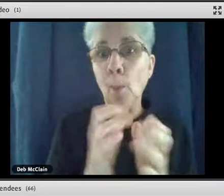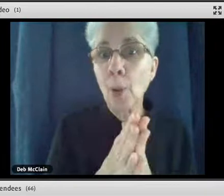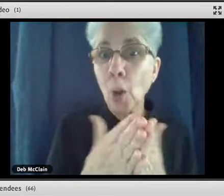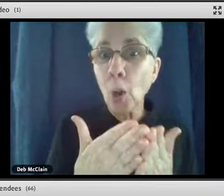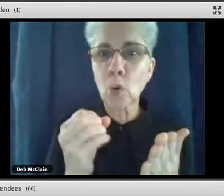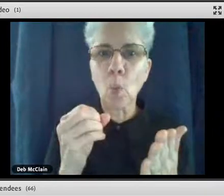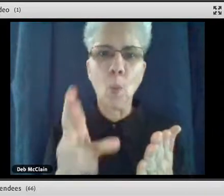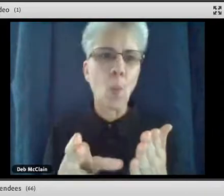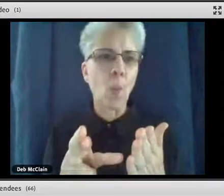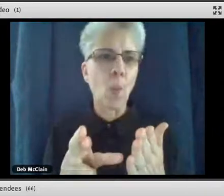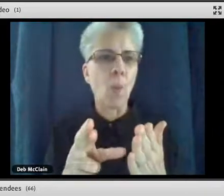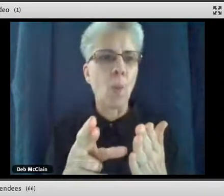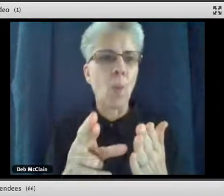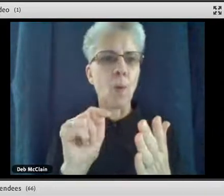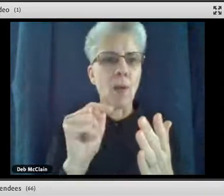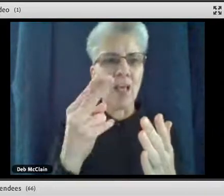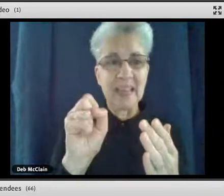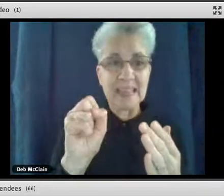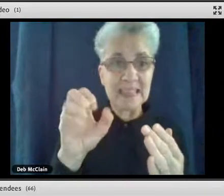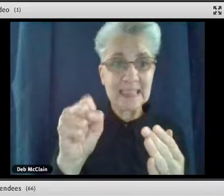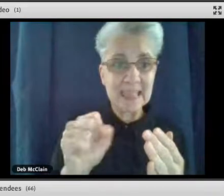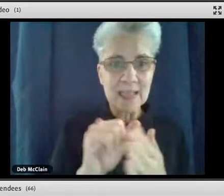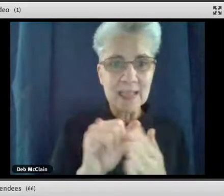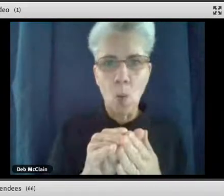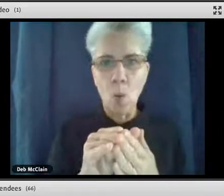So this one, obviously, if you have, like, a yearbook